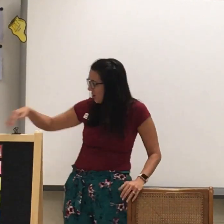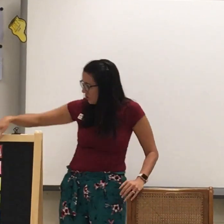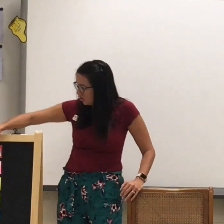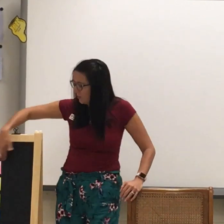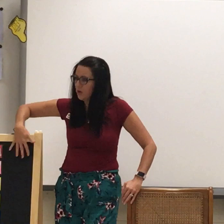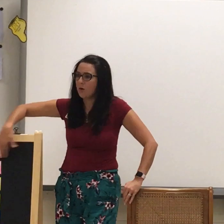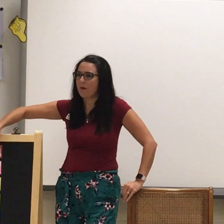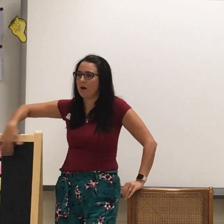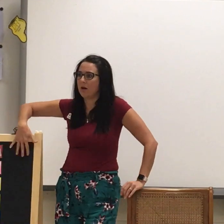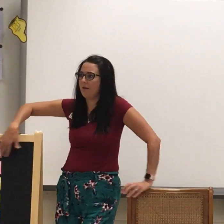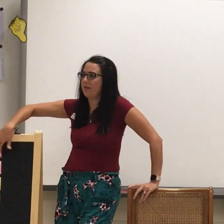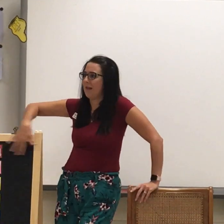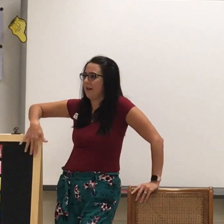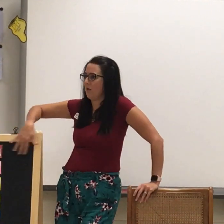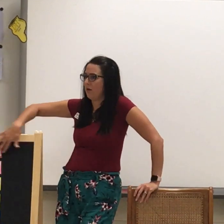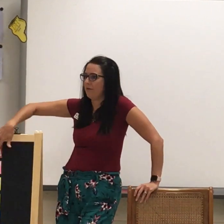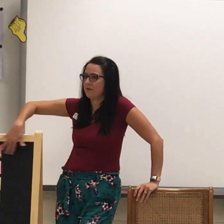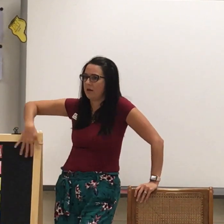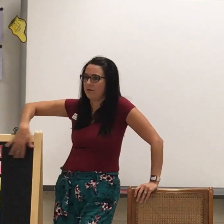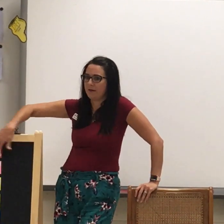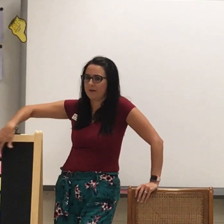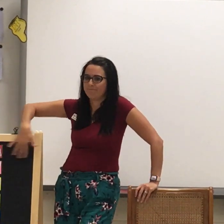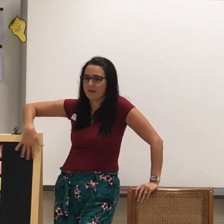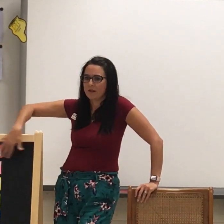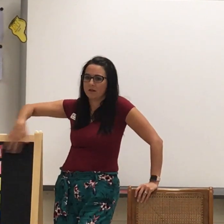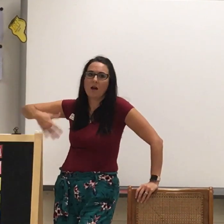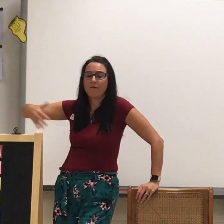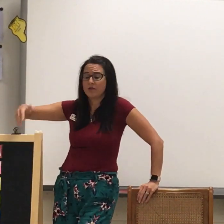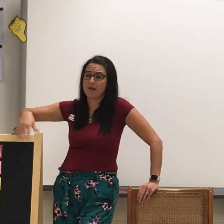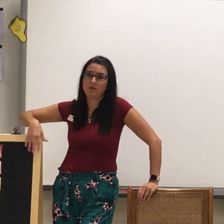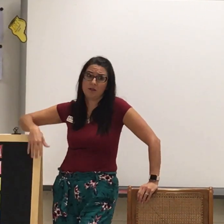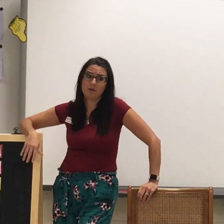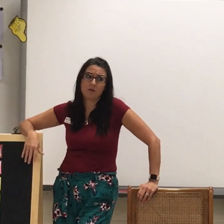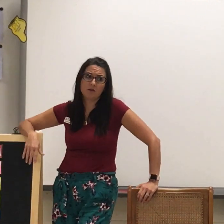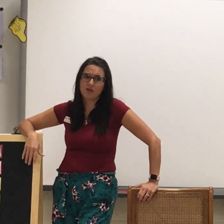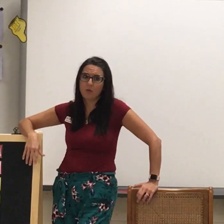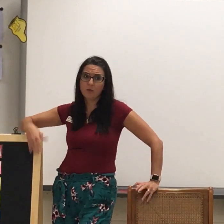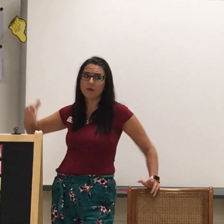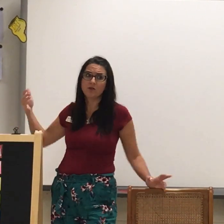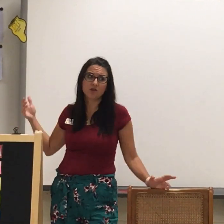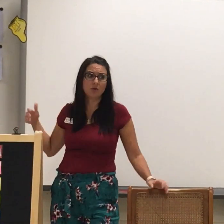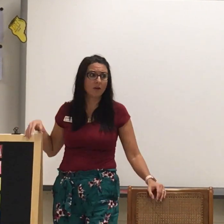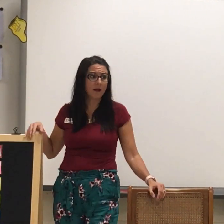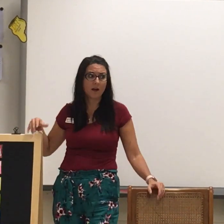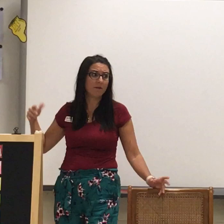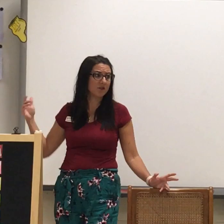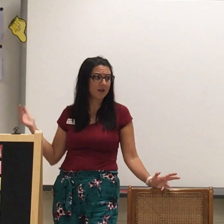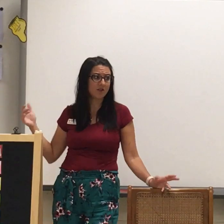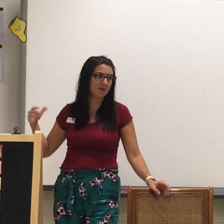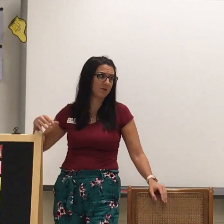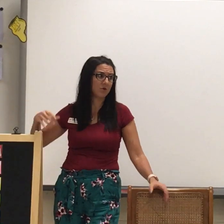that's you doing your part of the conversation. You know we really just do a lot of conversations